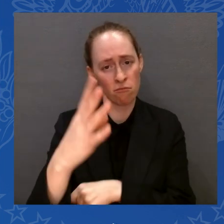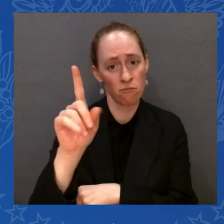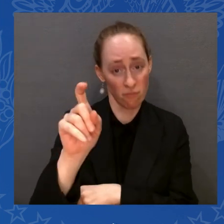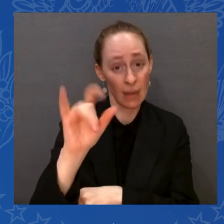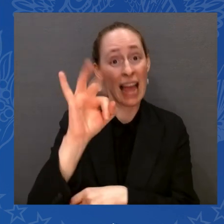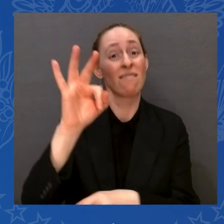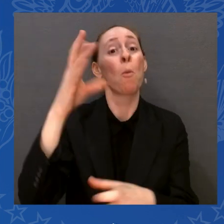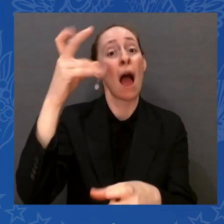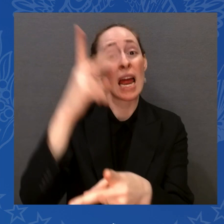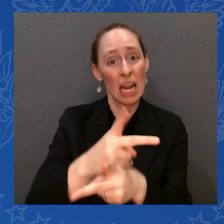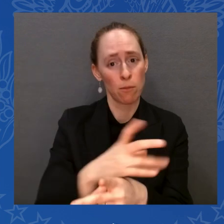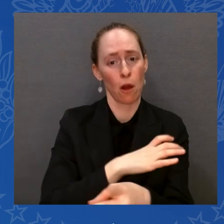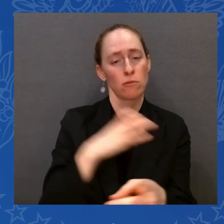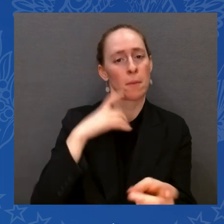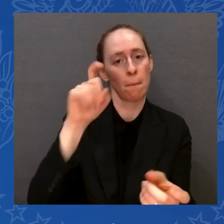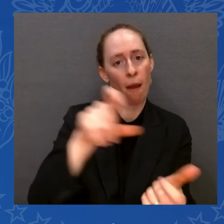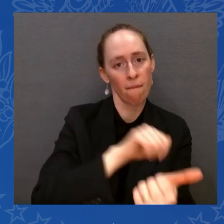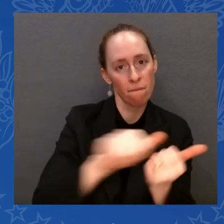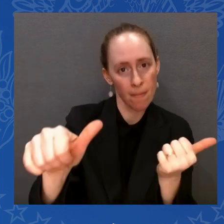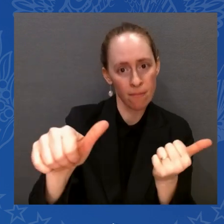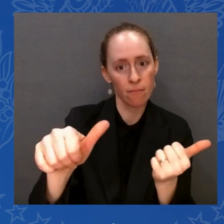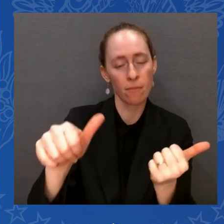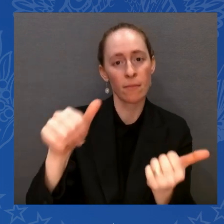And, by the way, you have Senator --